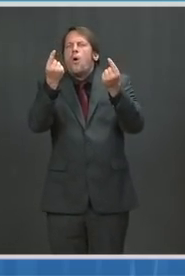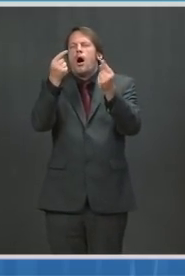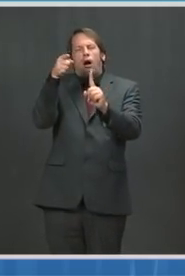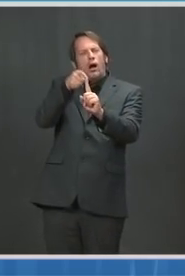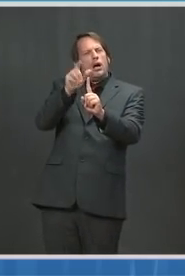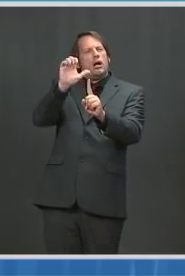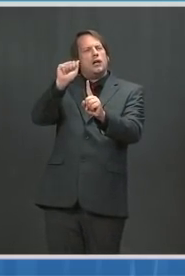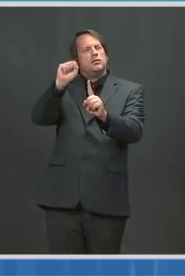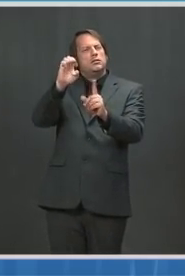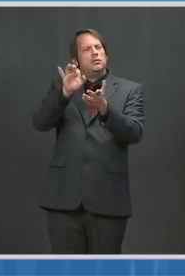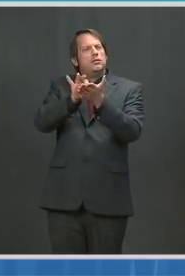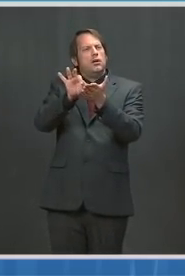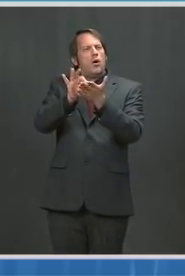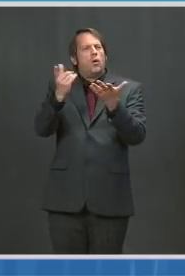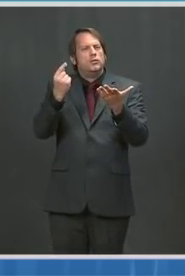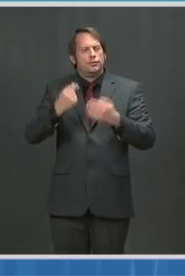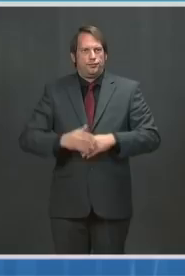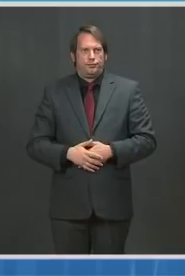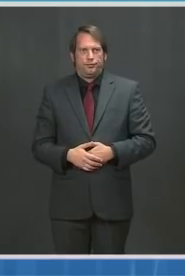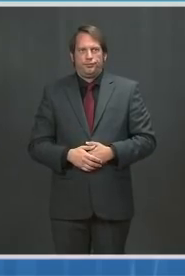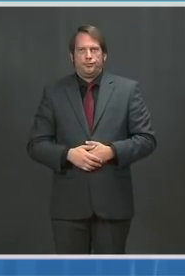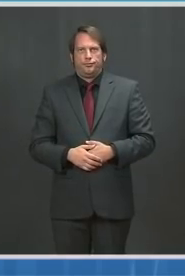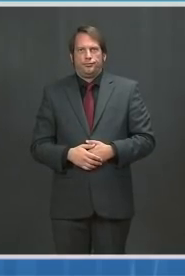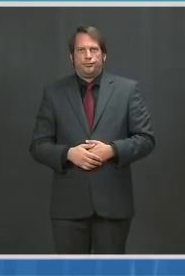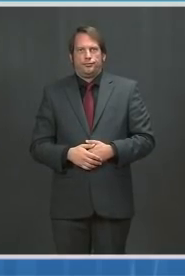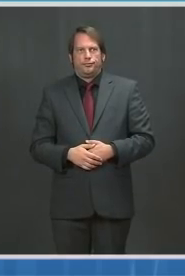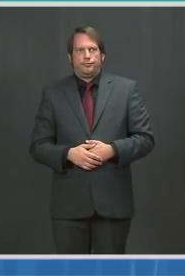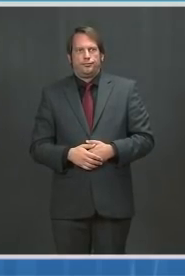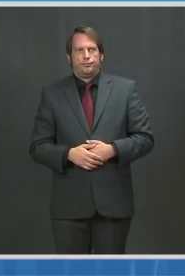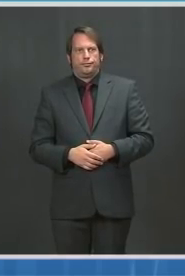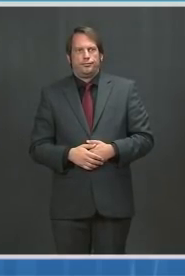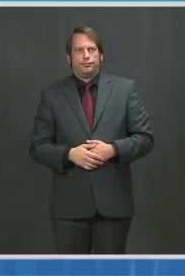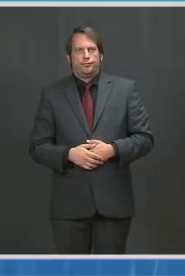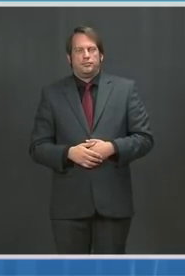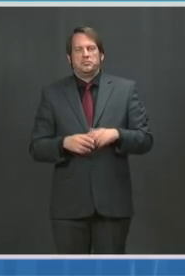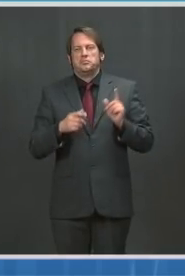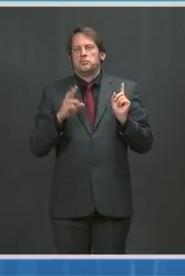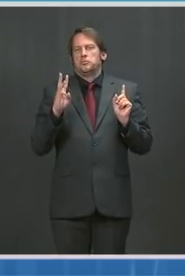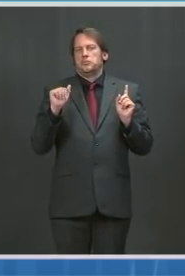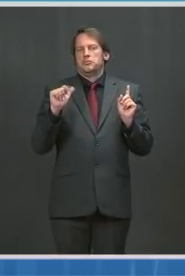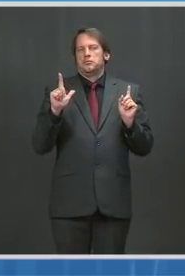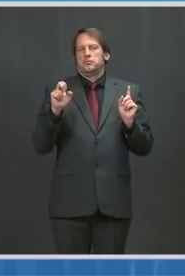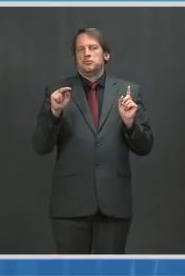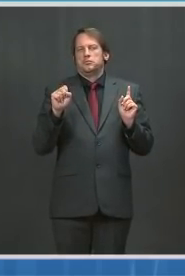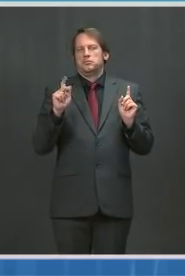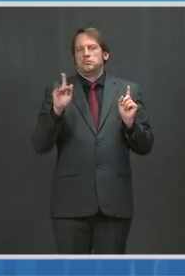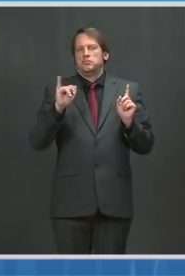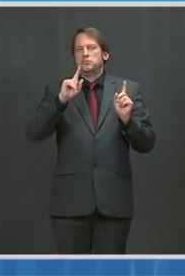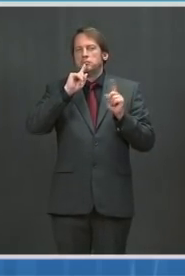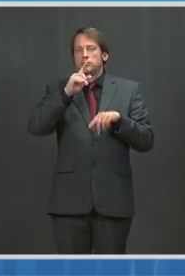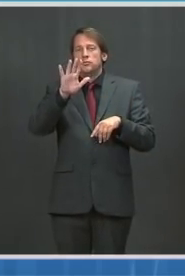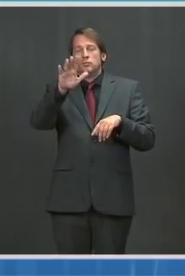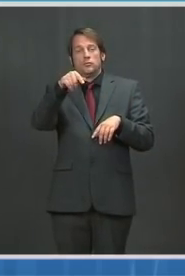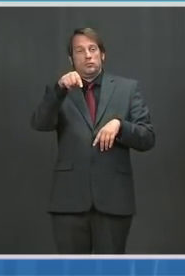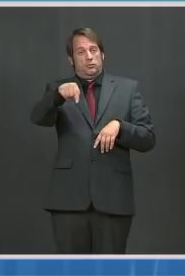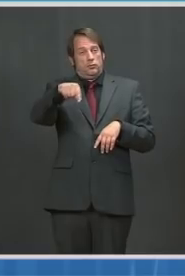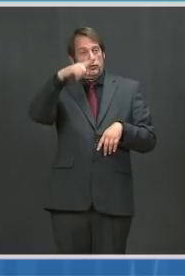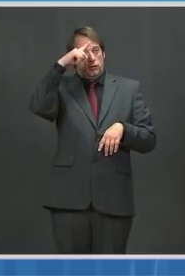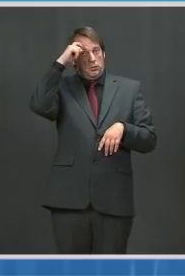You know, I think Dr. Fauci, over the summer, had been talking about case counts below 10,000, below 5,000. We're at 62,000 today.